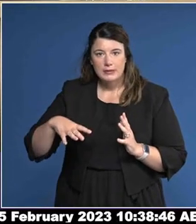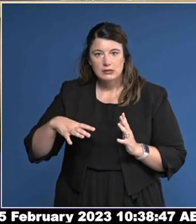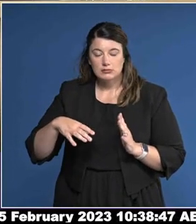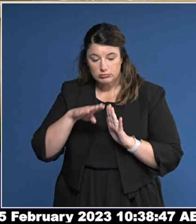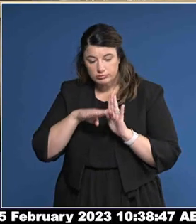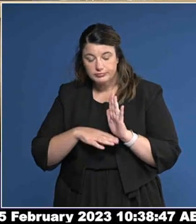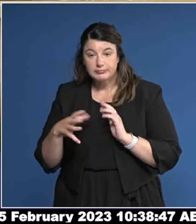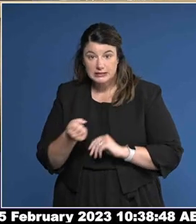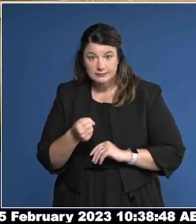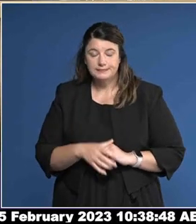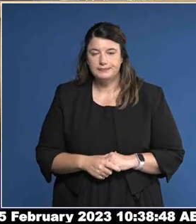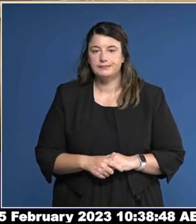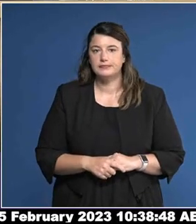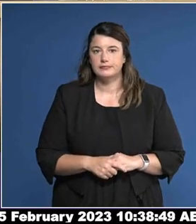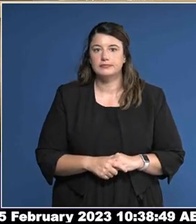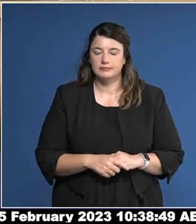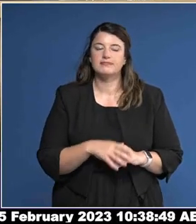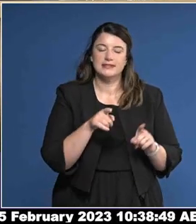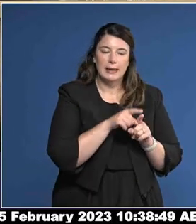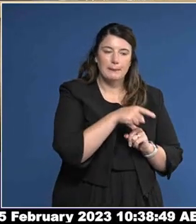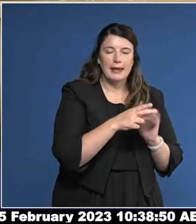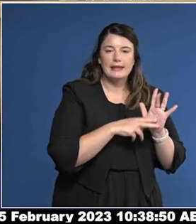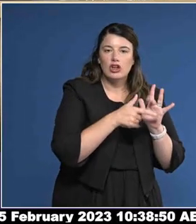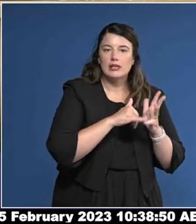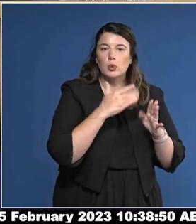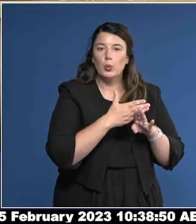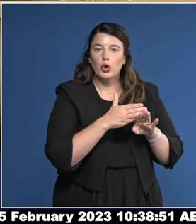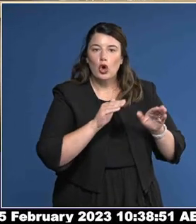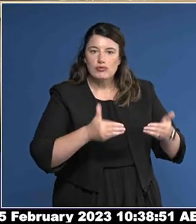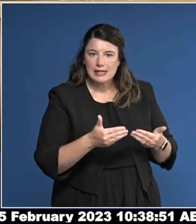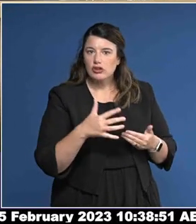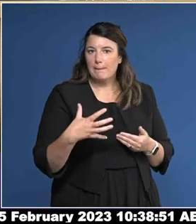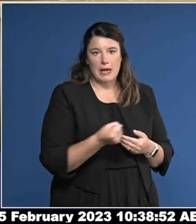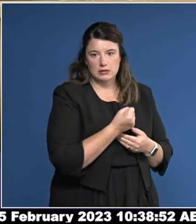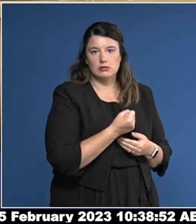So the NDIS Worker Orientation must be completed before orientation, then there is a